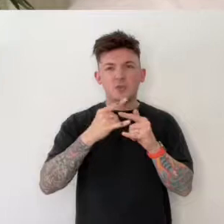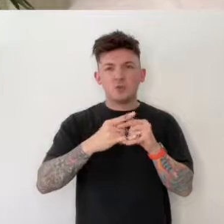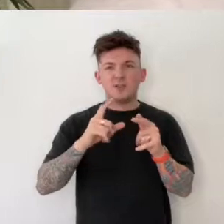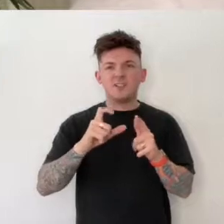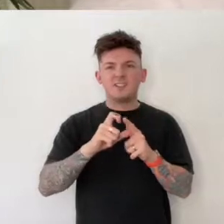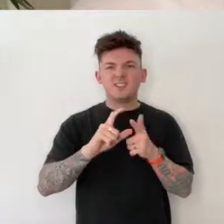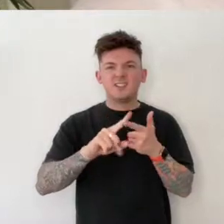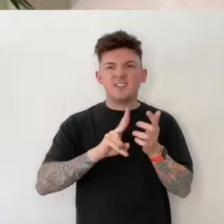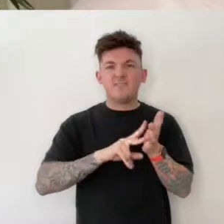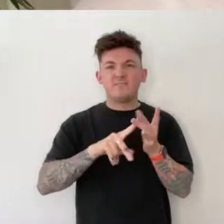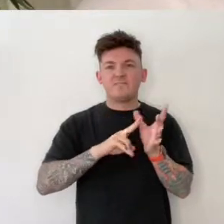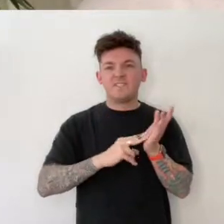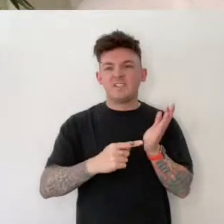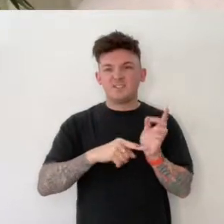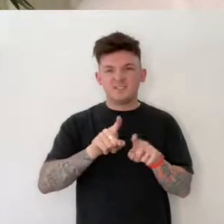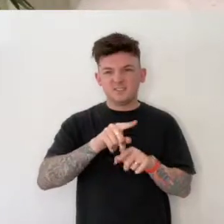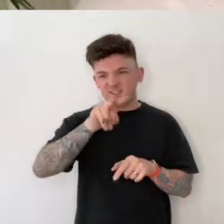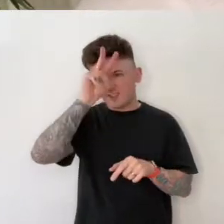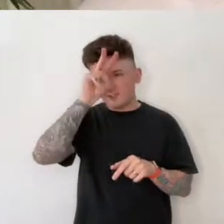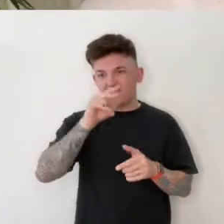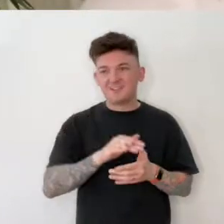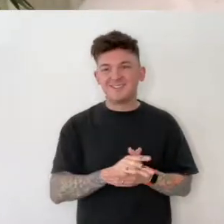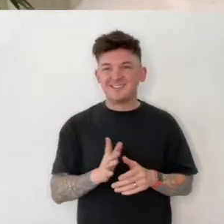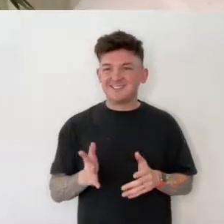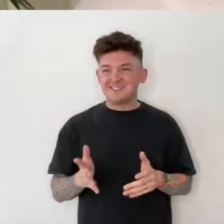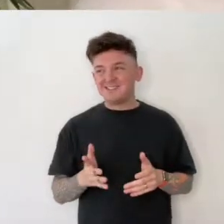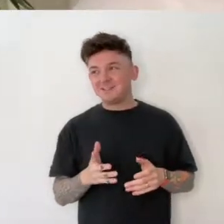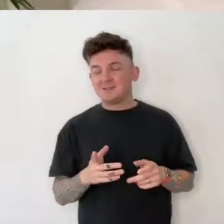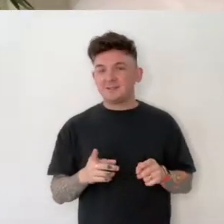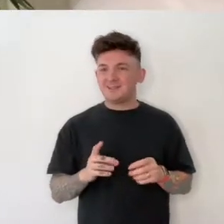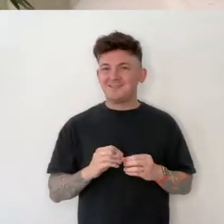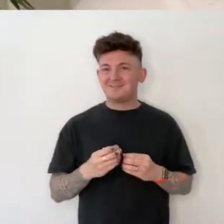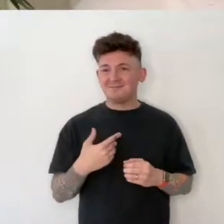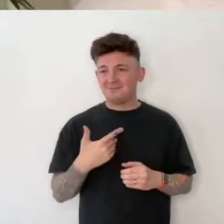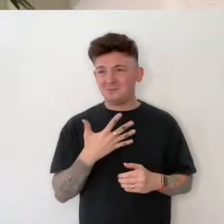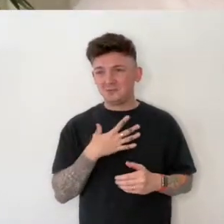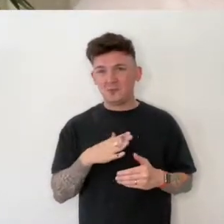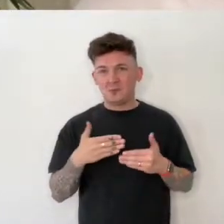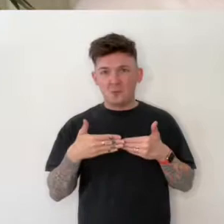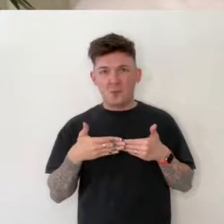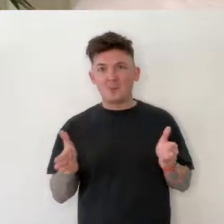one of those things you thought "do i really want to tell anyone about it?" and the treatment